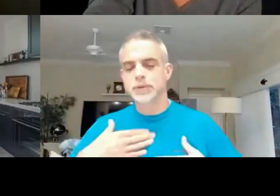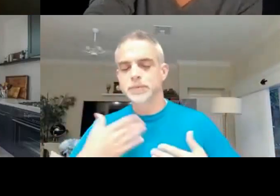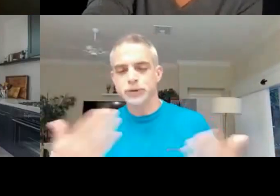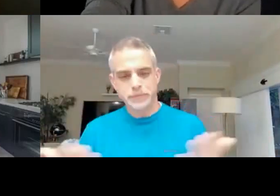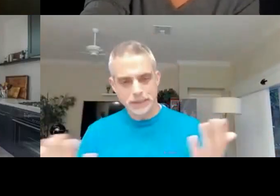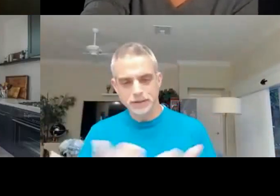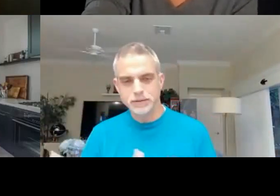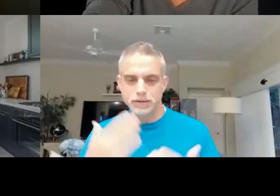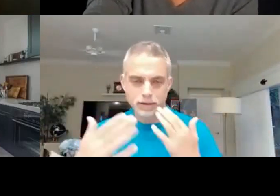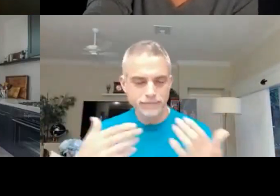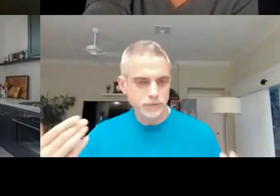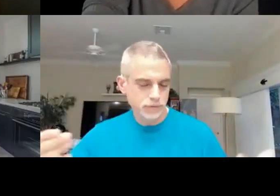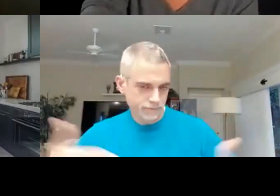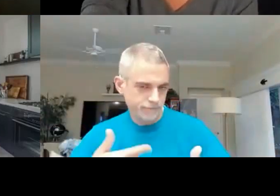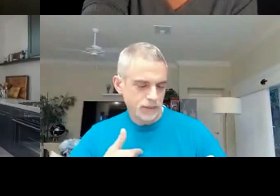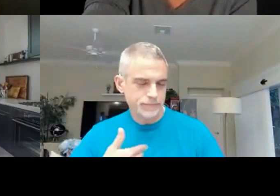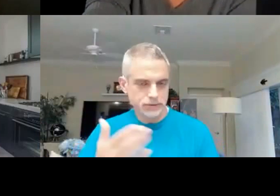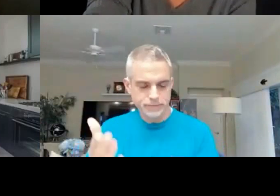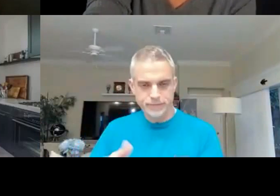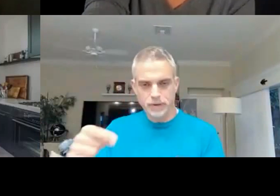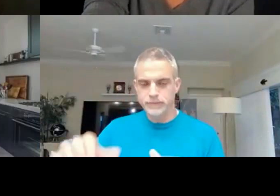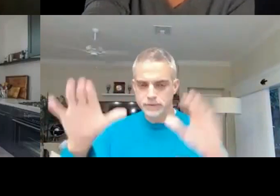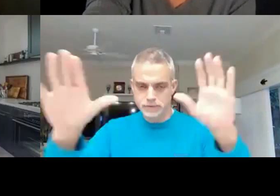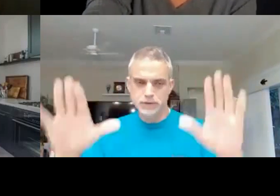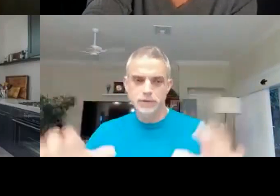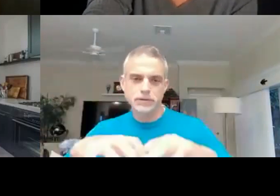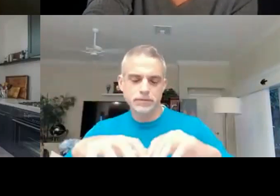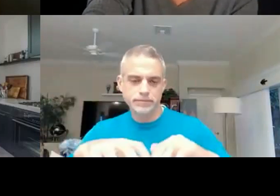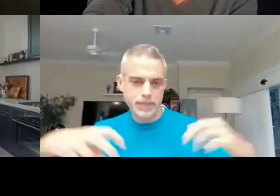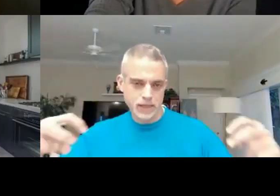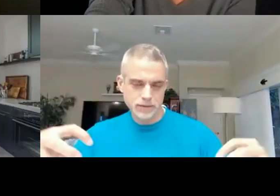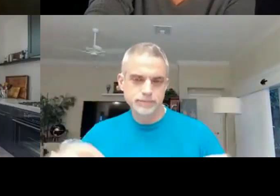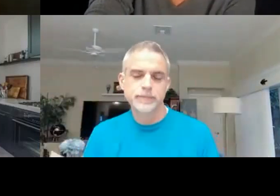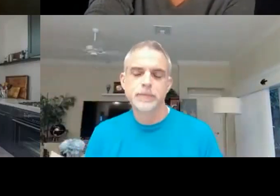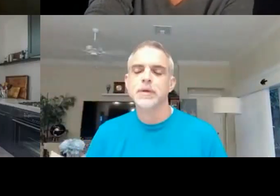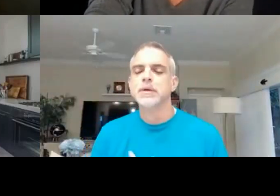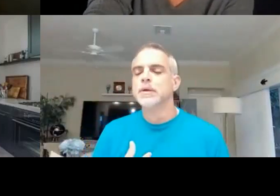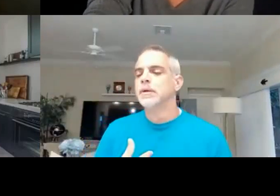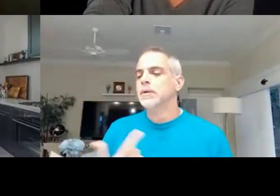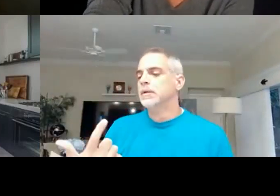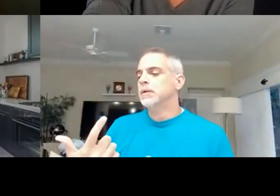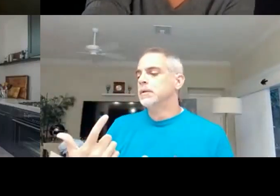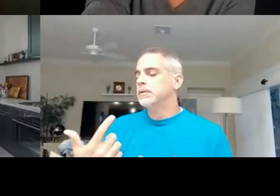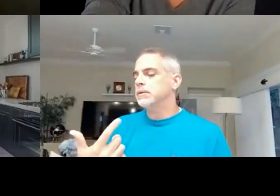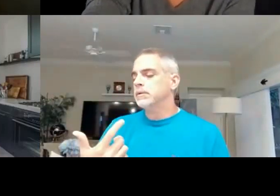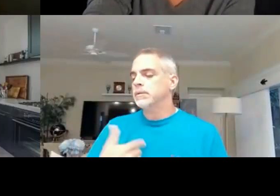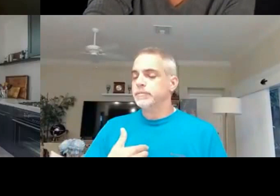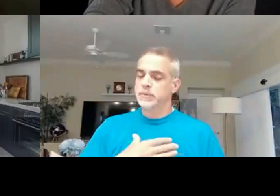Hello everybody, I'm so happy to be here. Thank you for having me, this is wonderful, panel discussion.